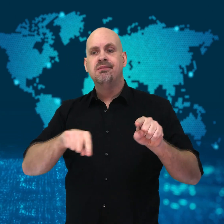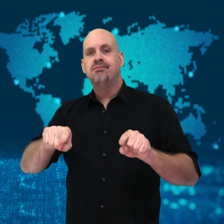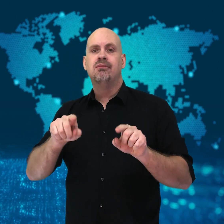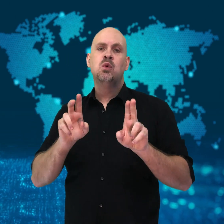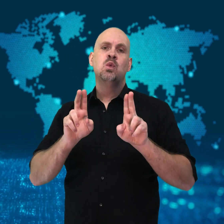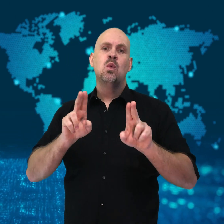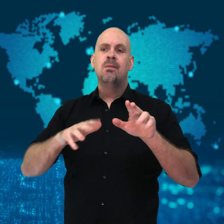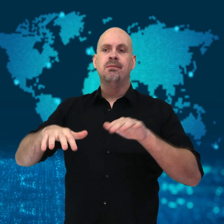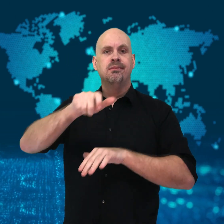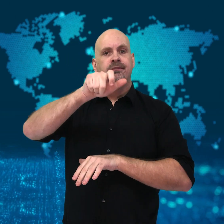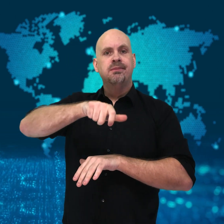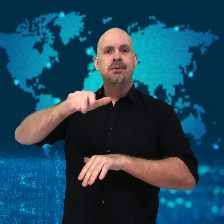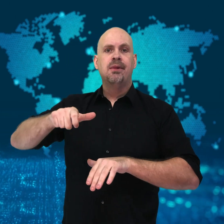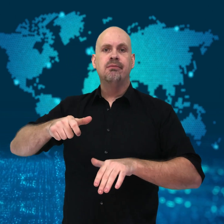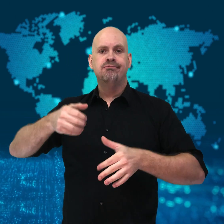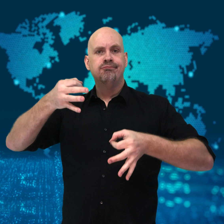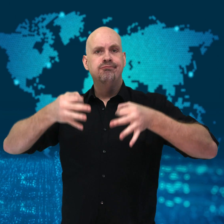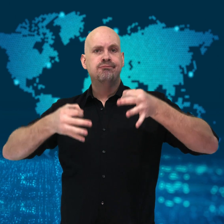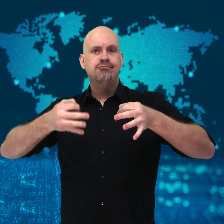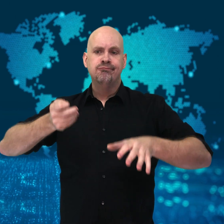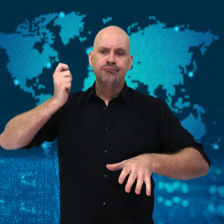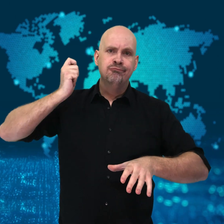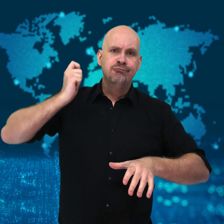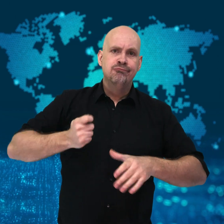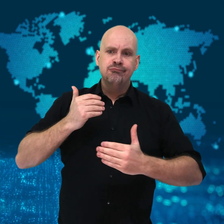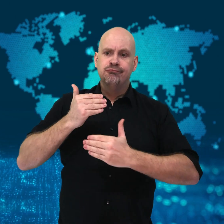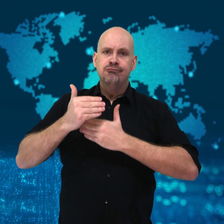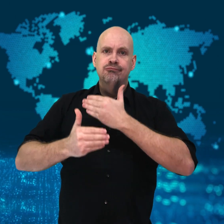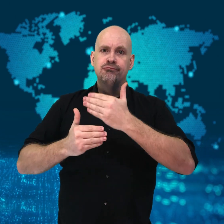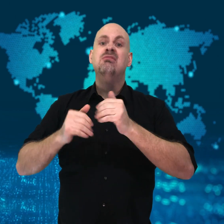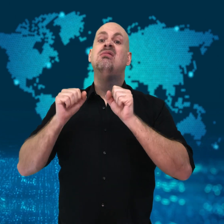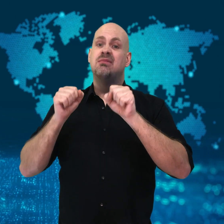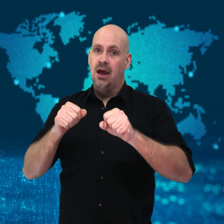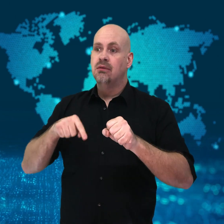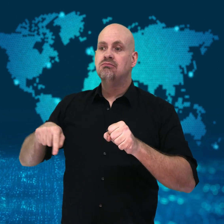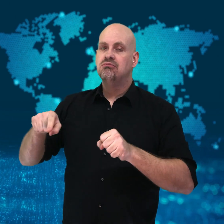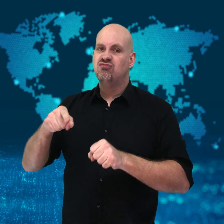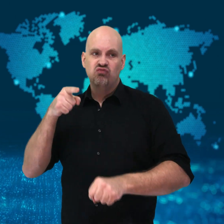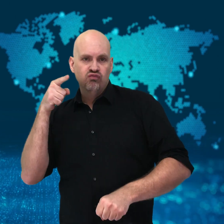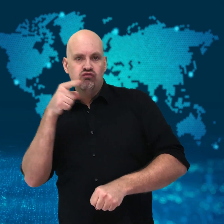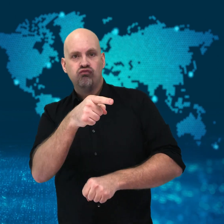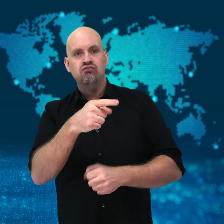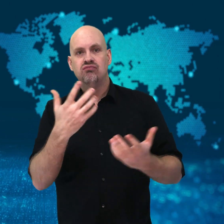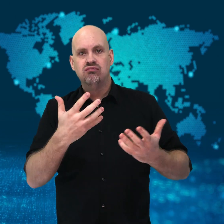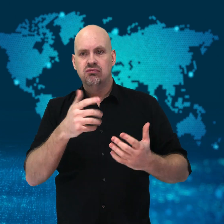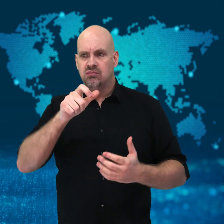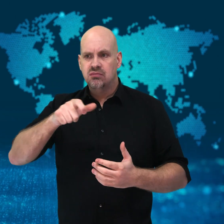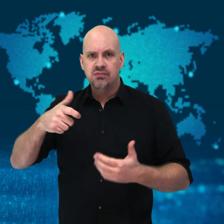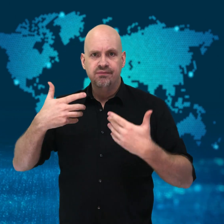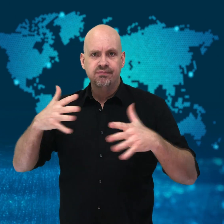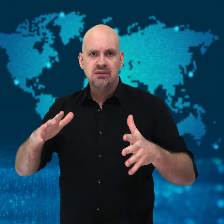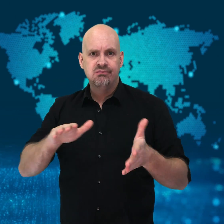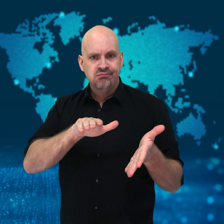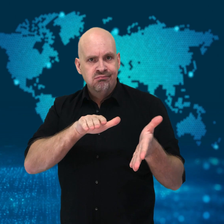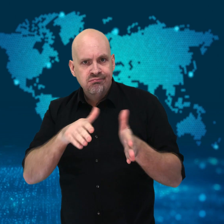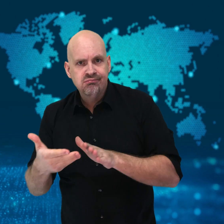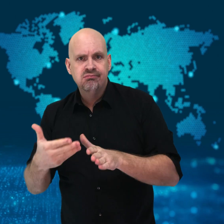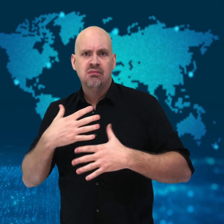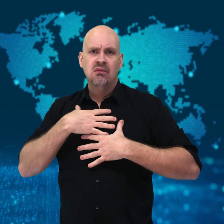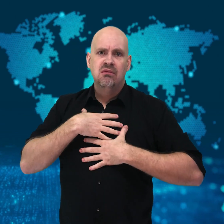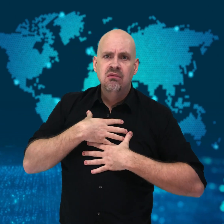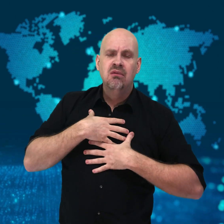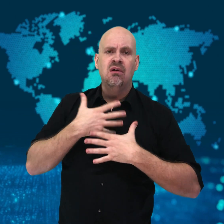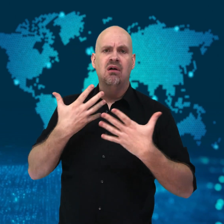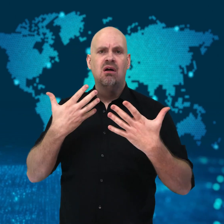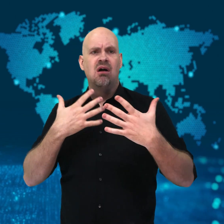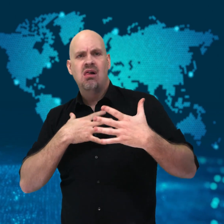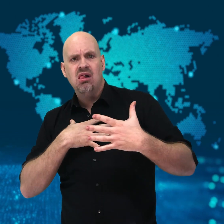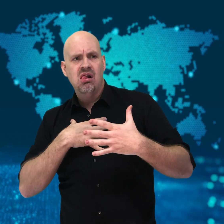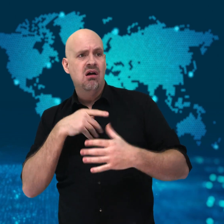he may still face charges in civil lawsuits from people who suffered